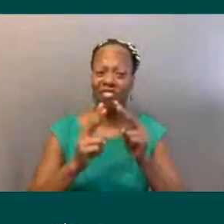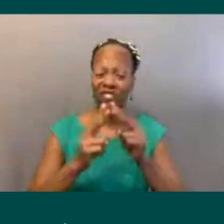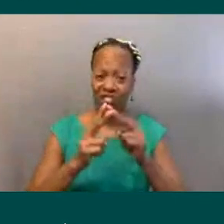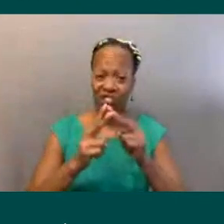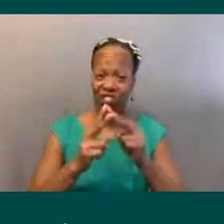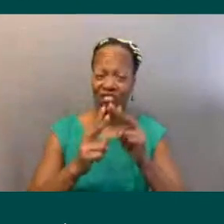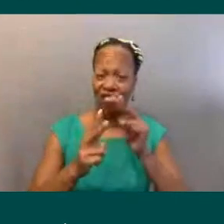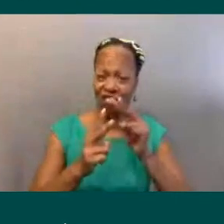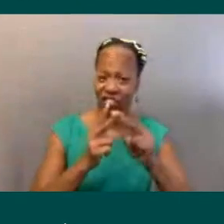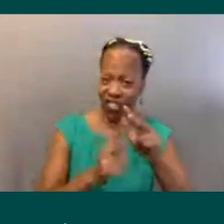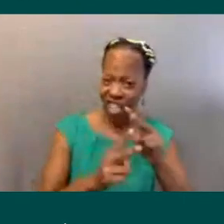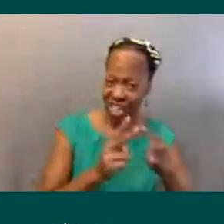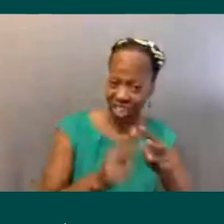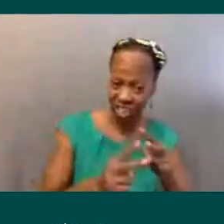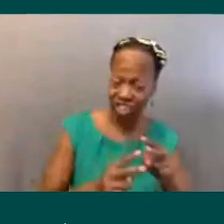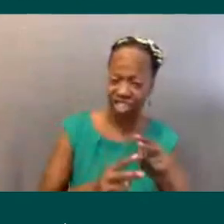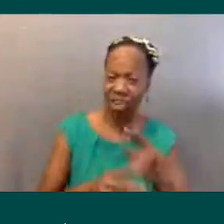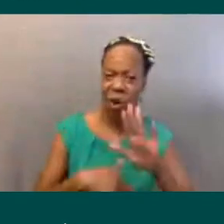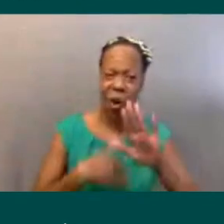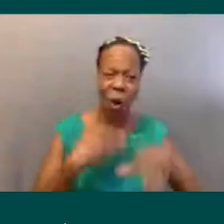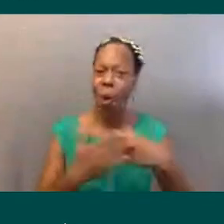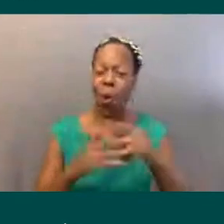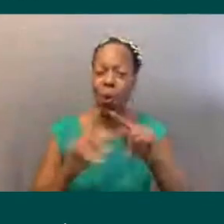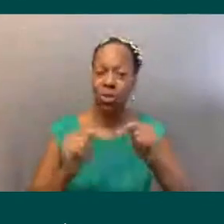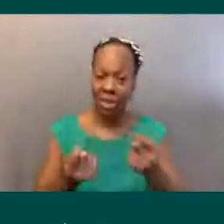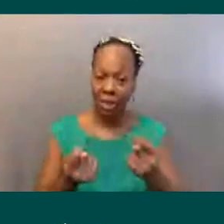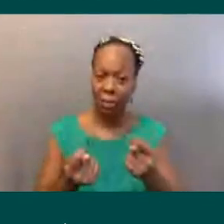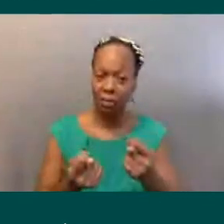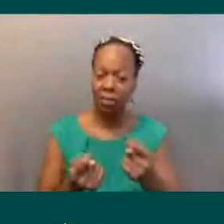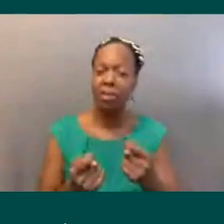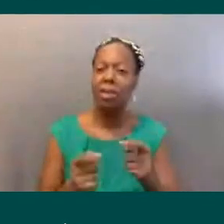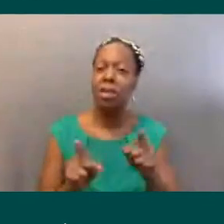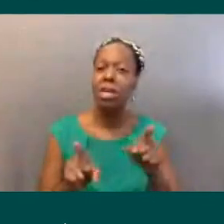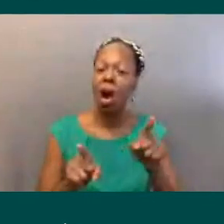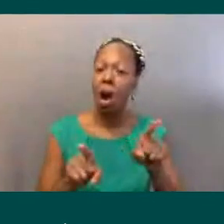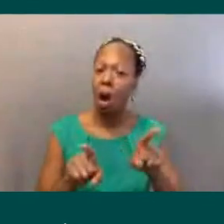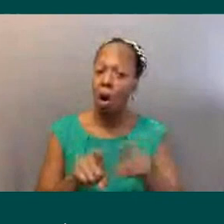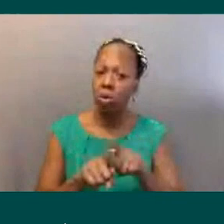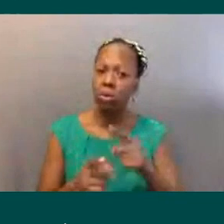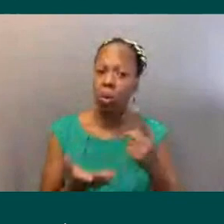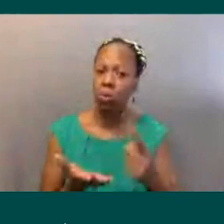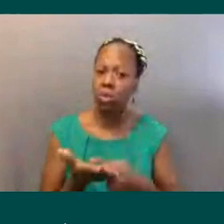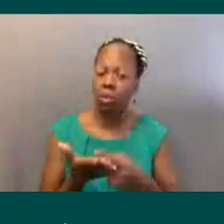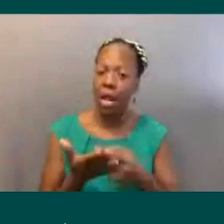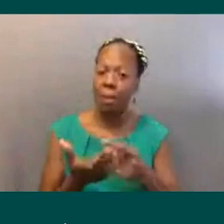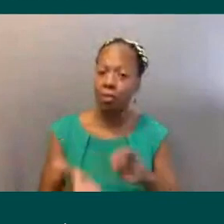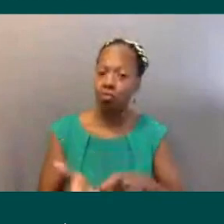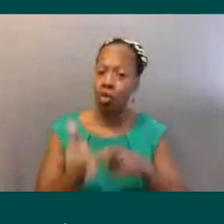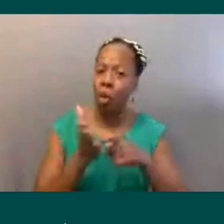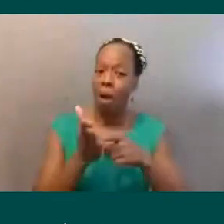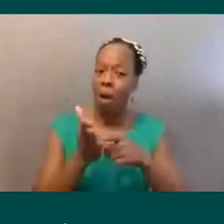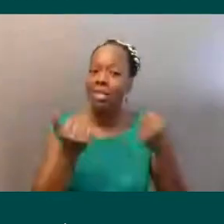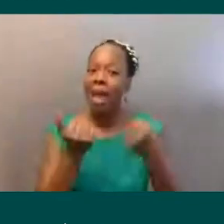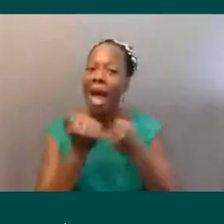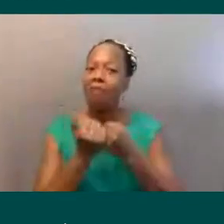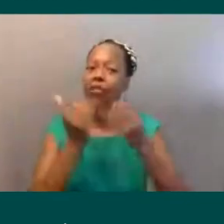and as well as often an advocate that you can go to sometimes a single point person.